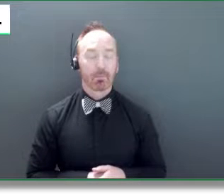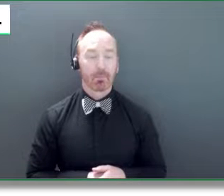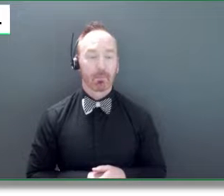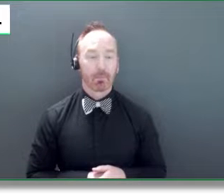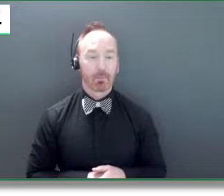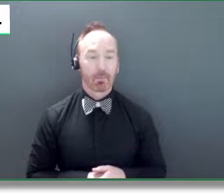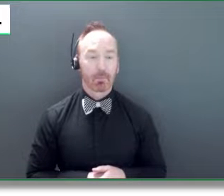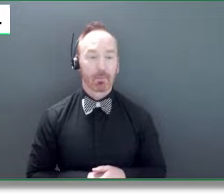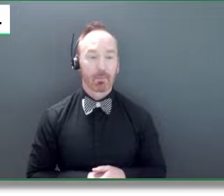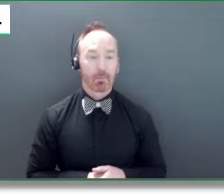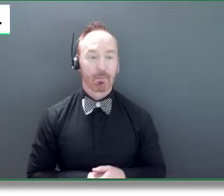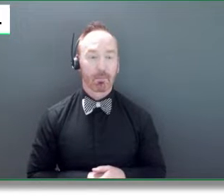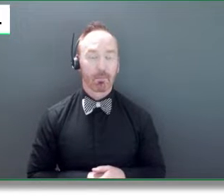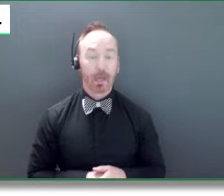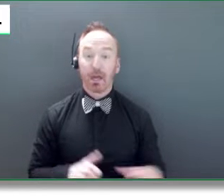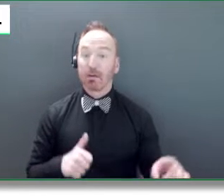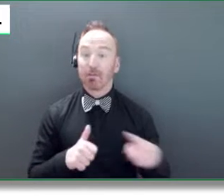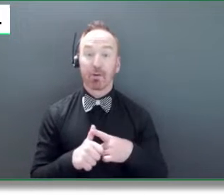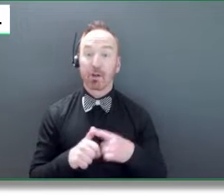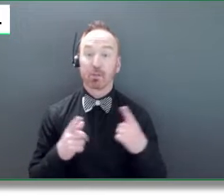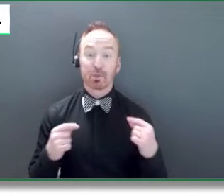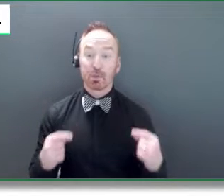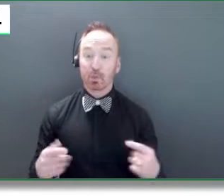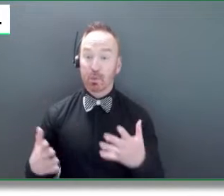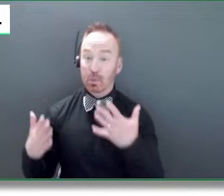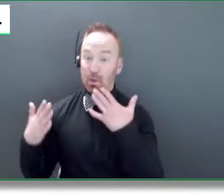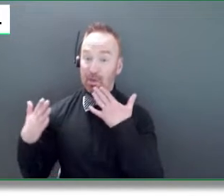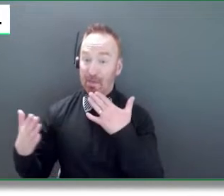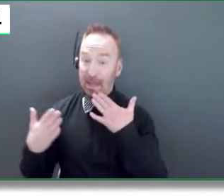some thank yous. We need to thank a number of people that have helped make